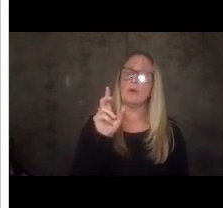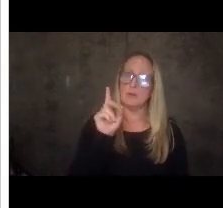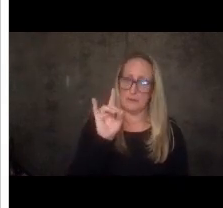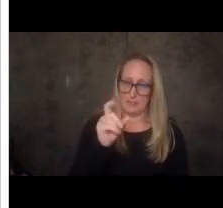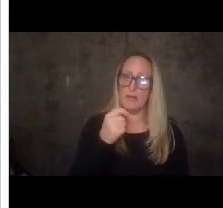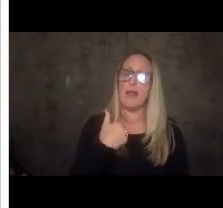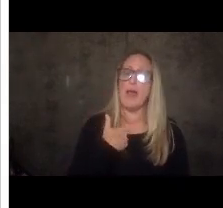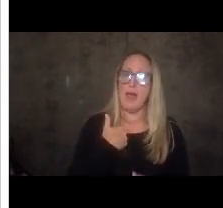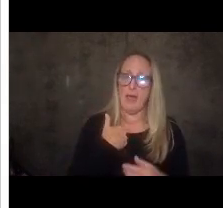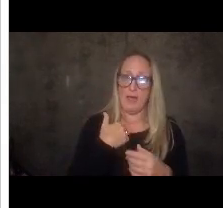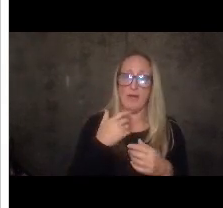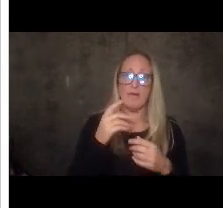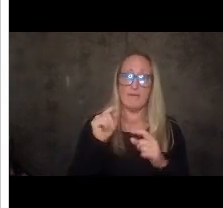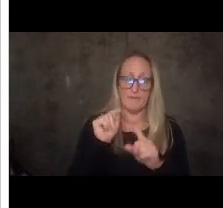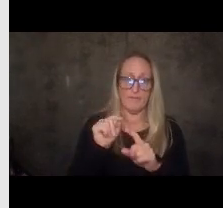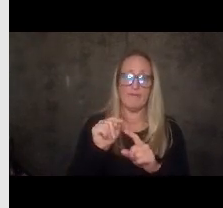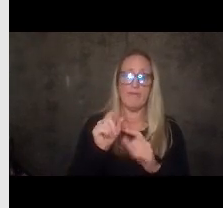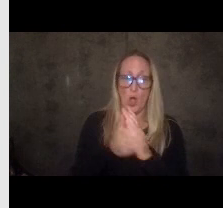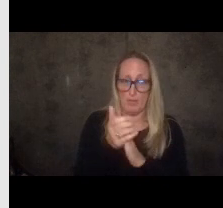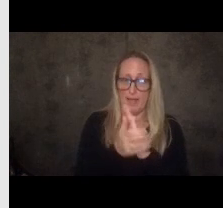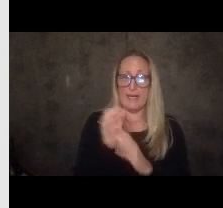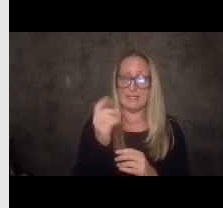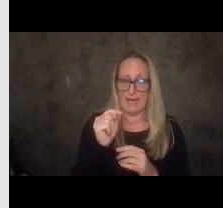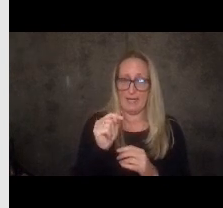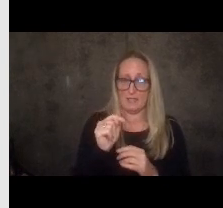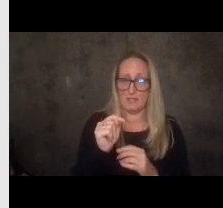generated on, so I should be able to from the picture format